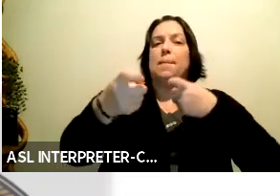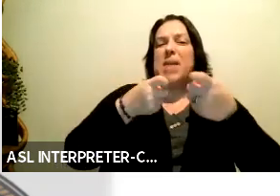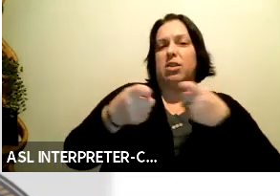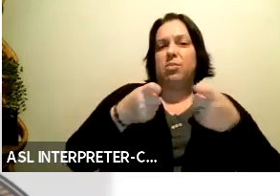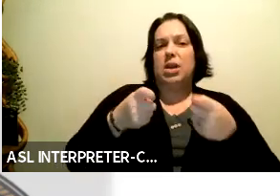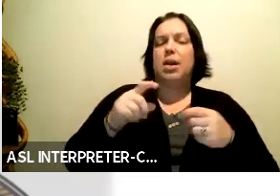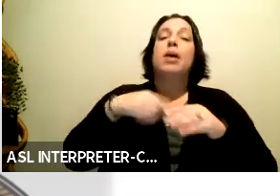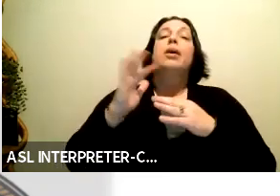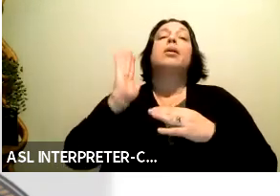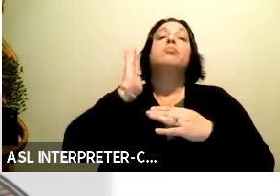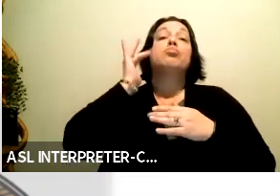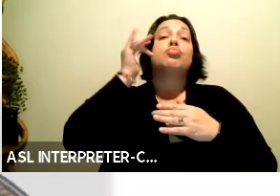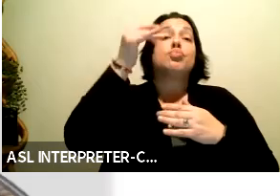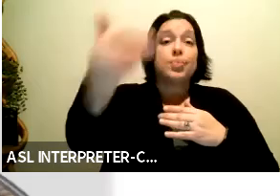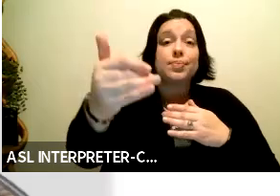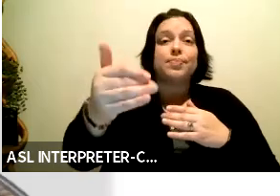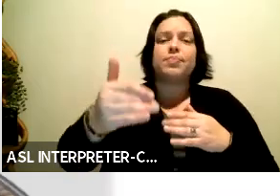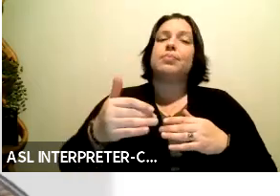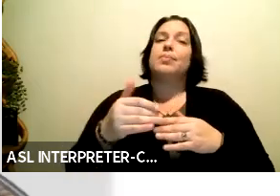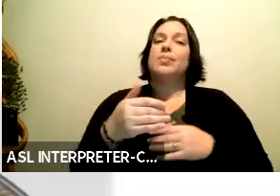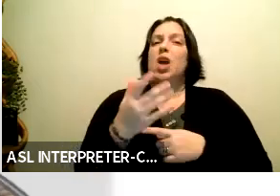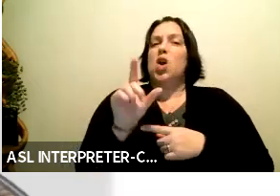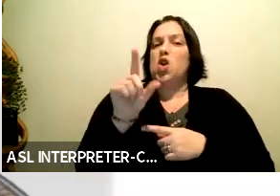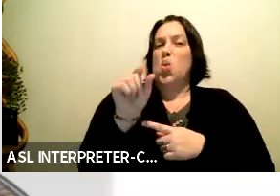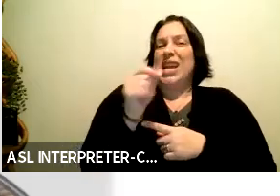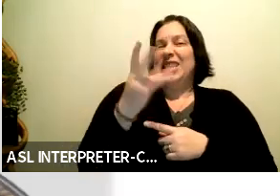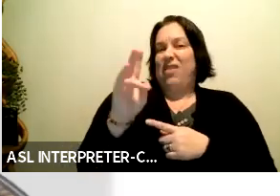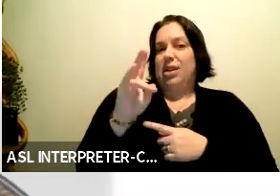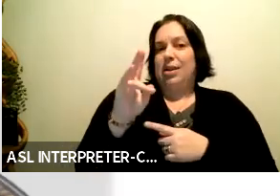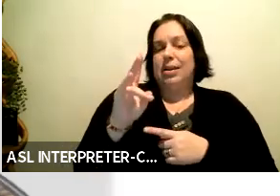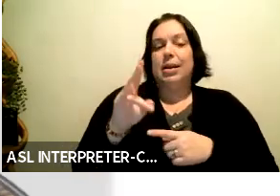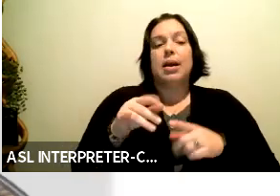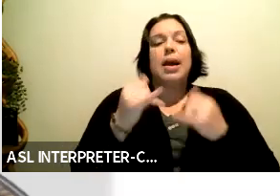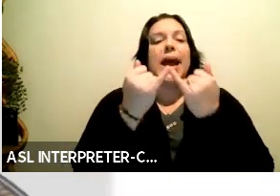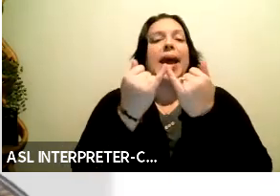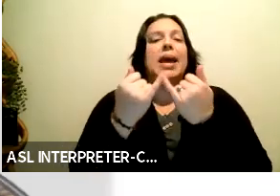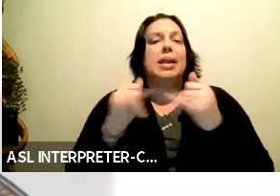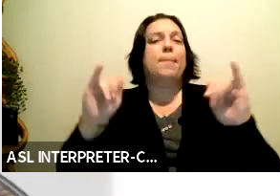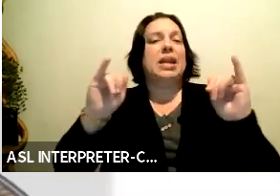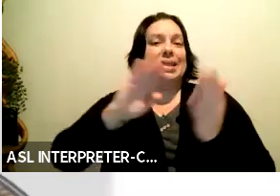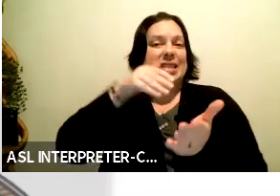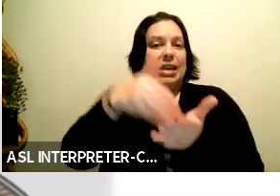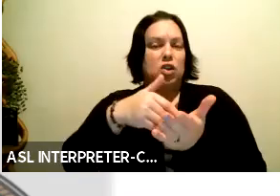there was a lot of work done. And then 2017, the Independence Center went and pulled together a